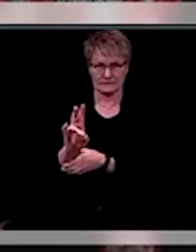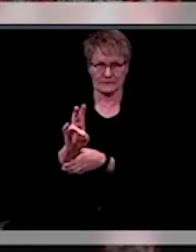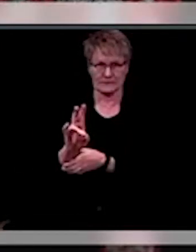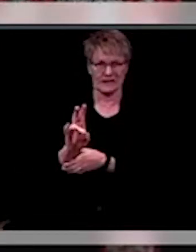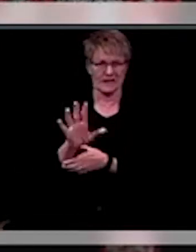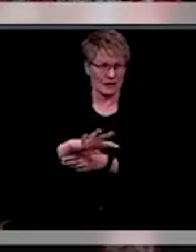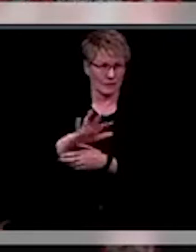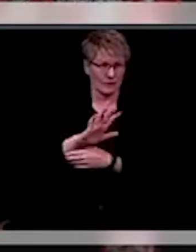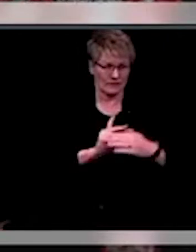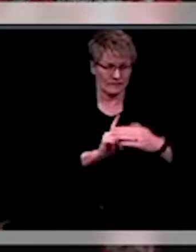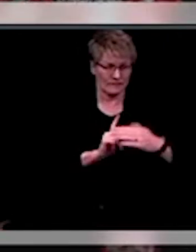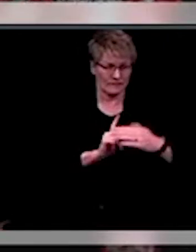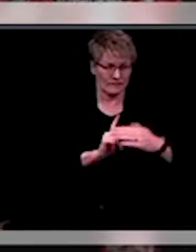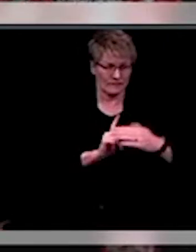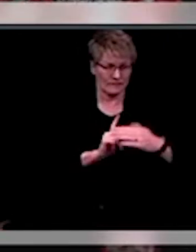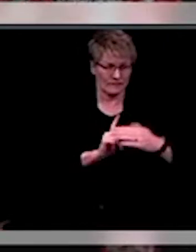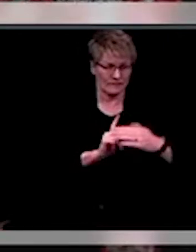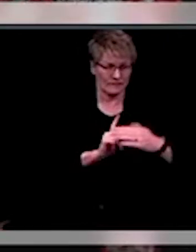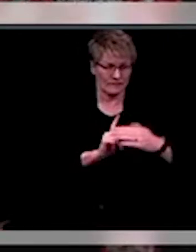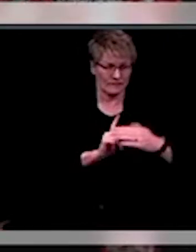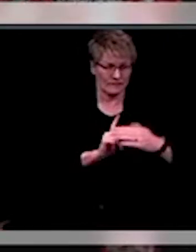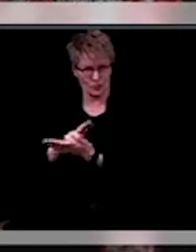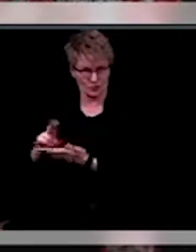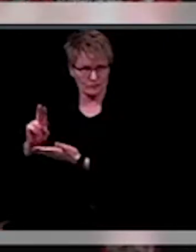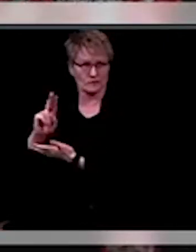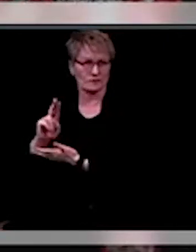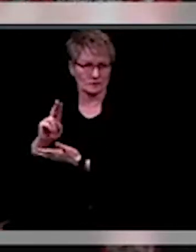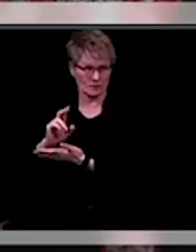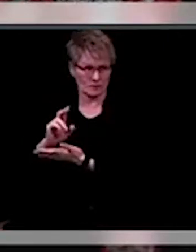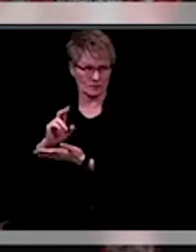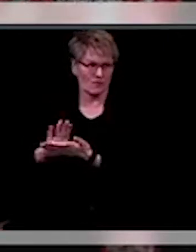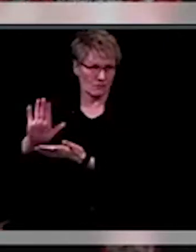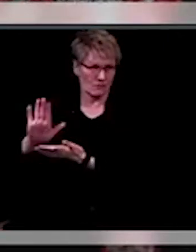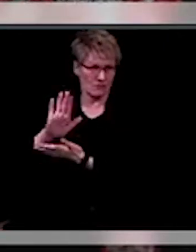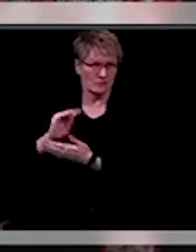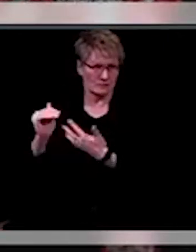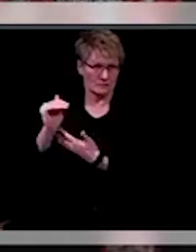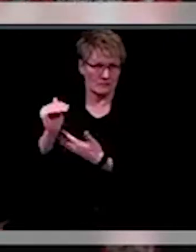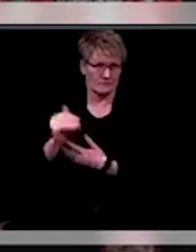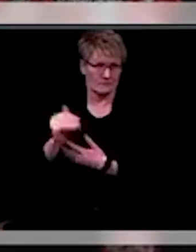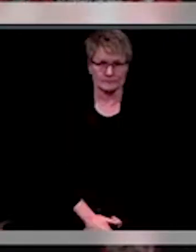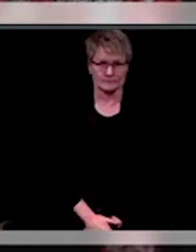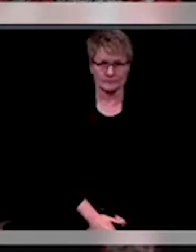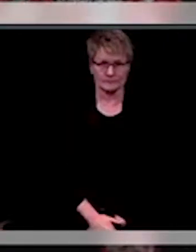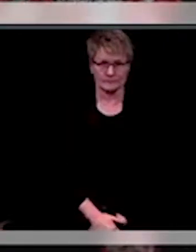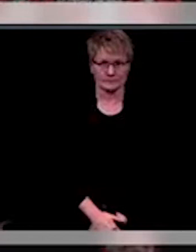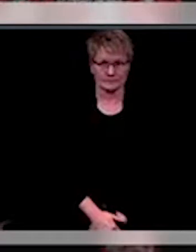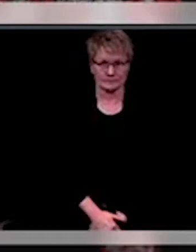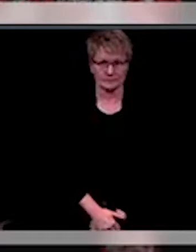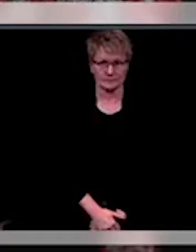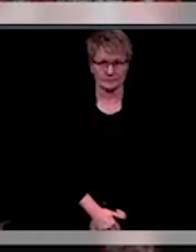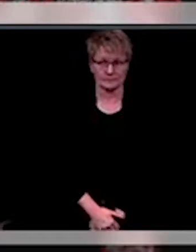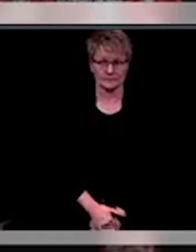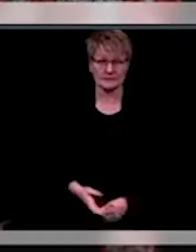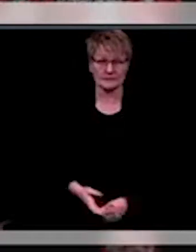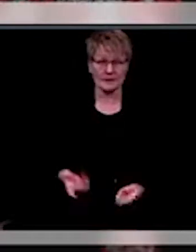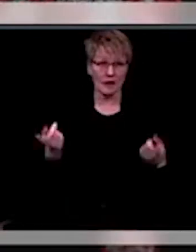of higher ed. That's in the last two weeks. So, those schools are having to take action